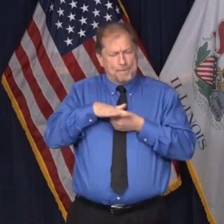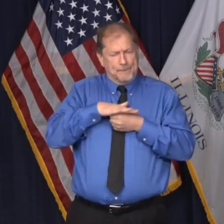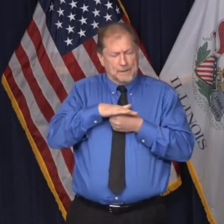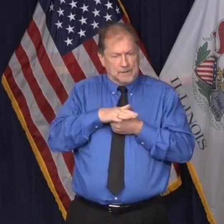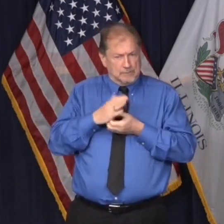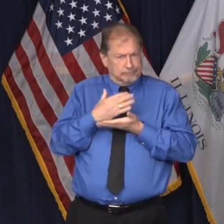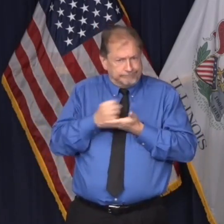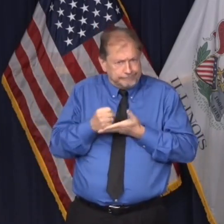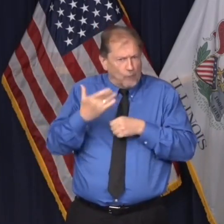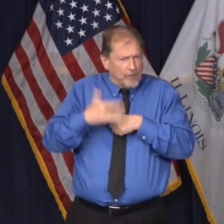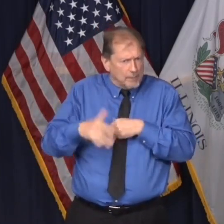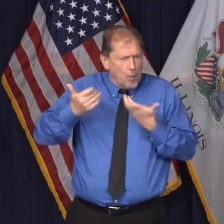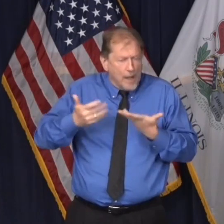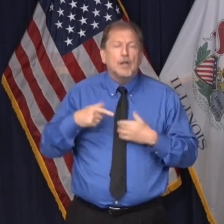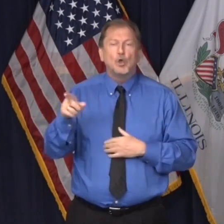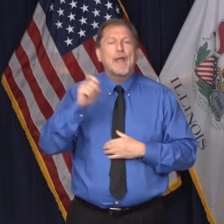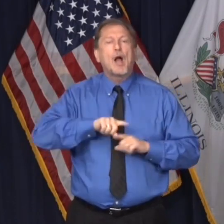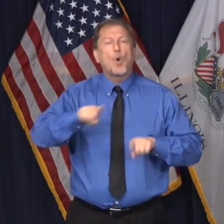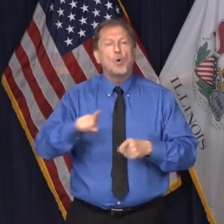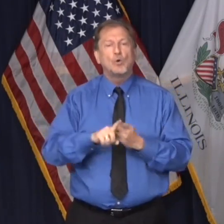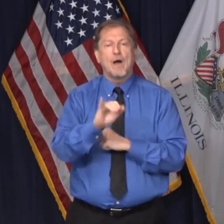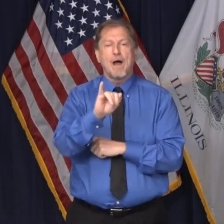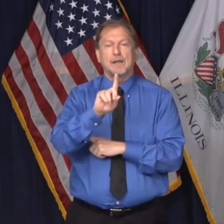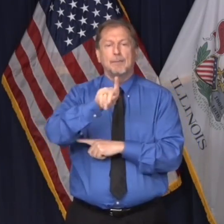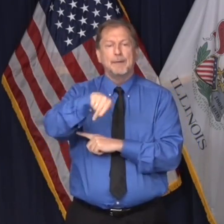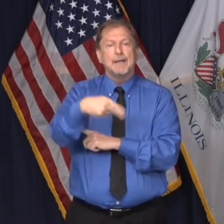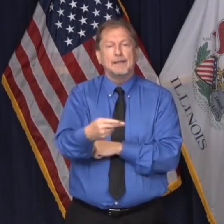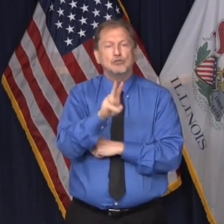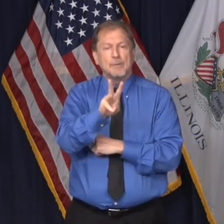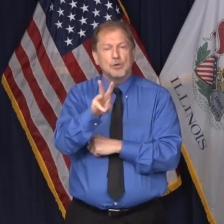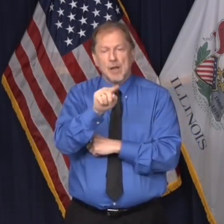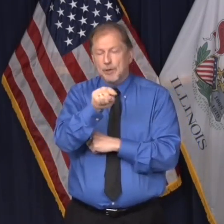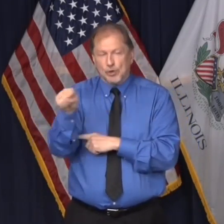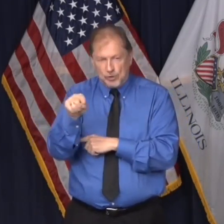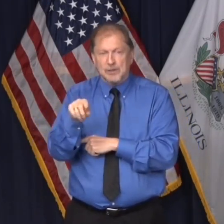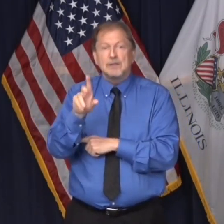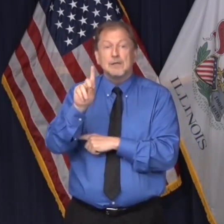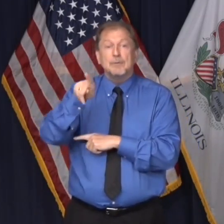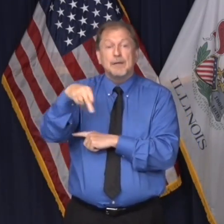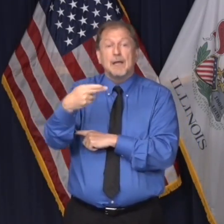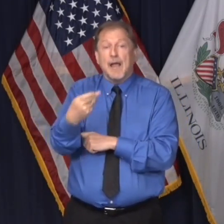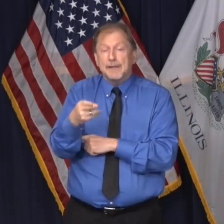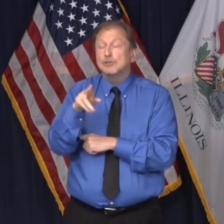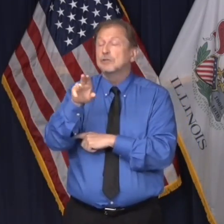REMIND EVERYONE IF YOU WANT TO CHECK OUT OUR HOSPITAL UTILIZATION DATA IN YOUR AREA,